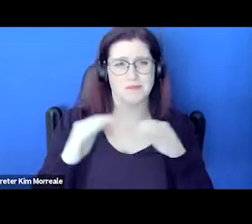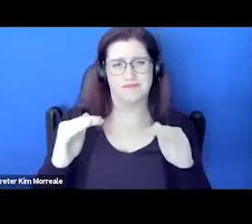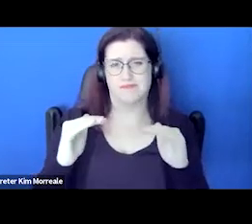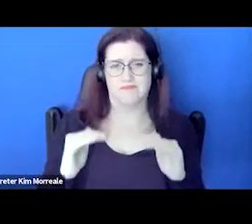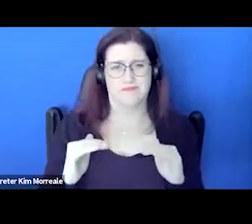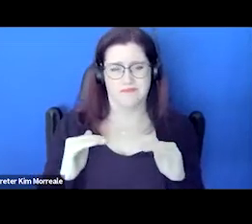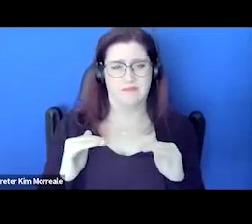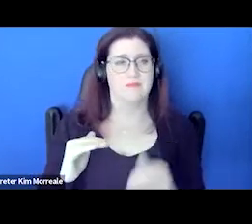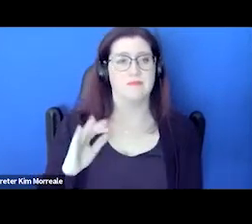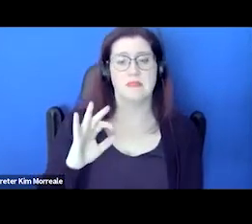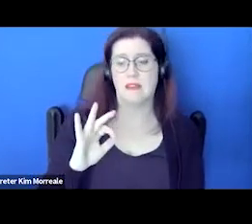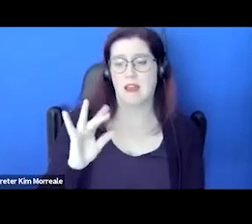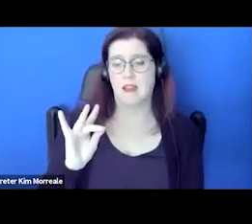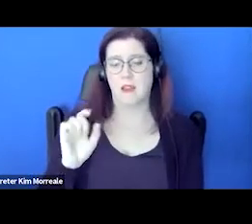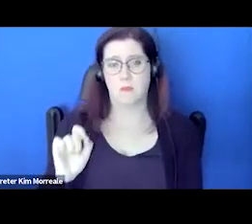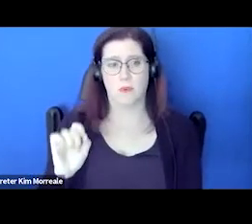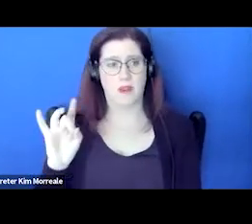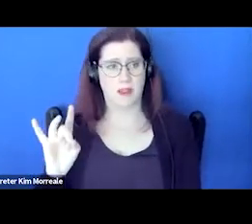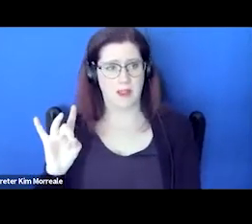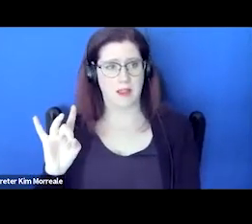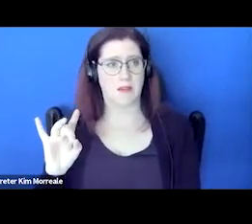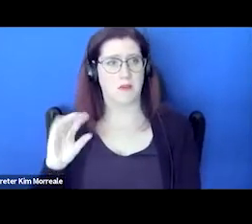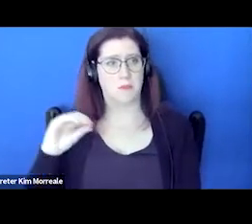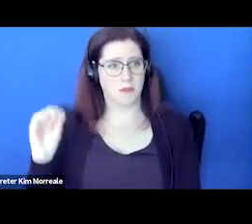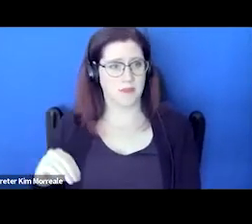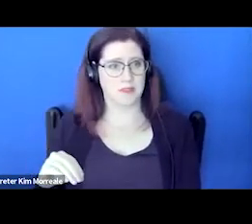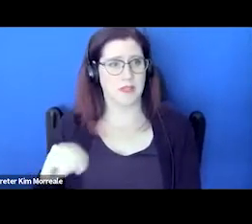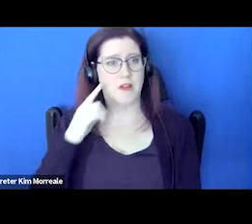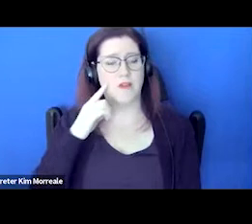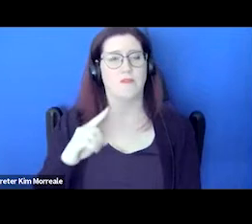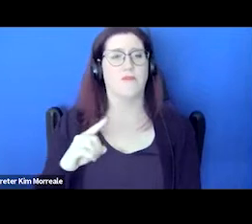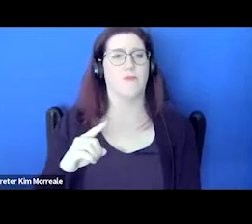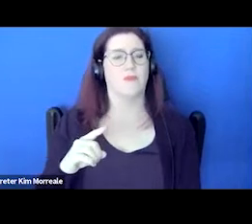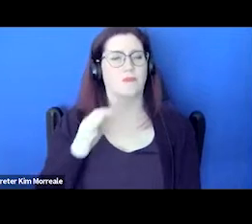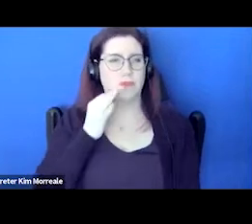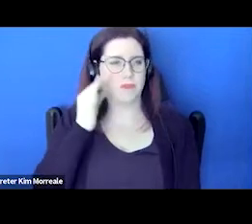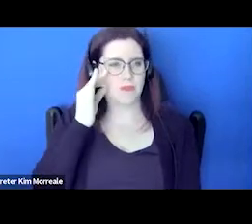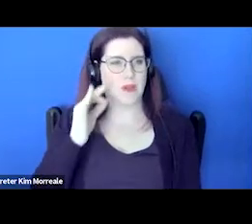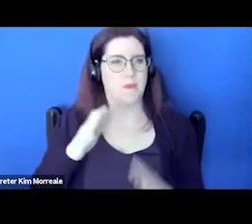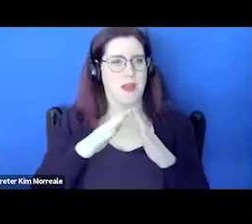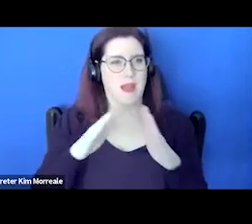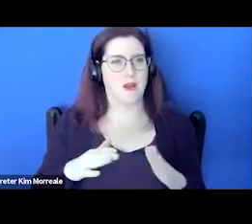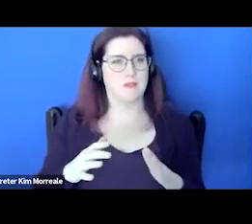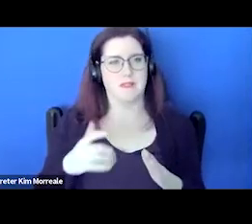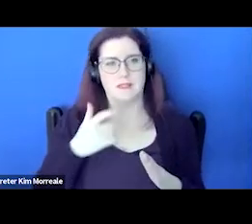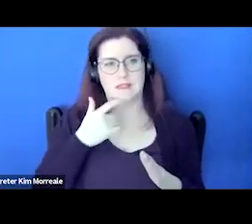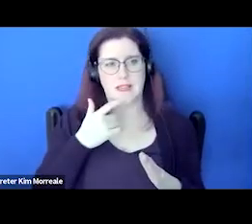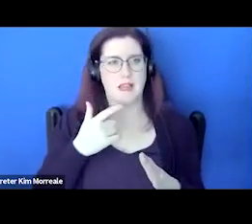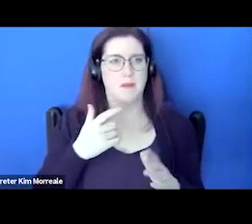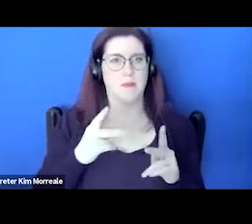98.8% of tribal housing officials reported doubling up. And that means that people taking in